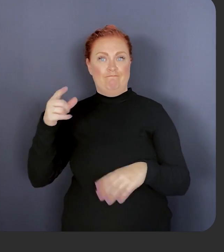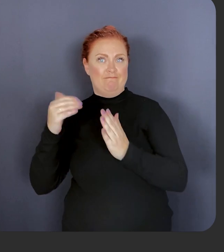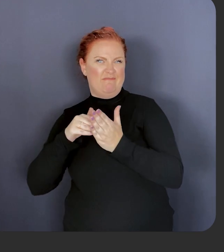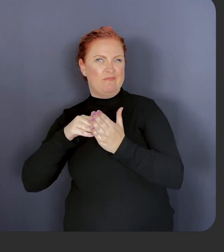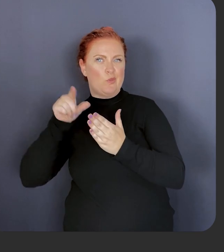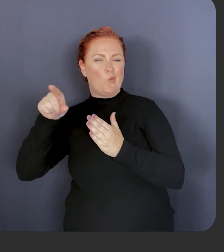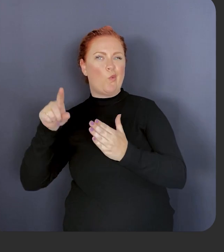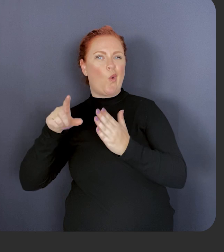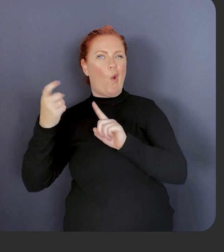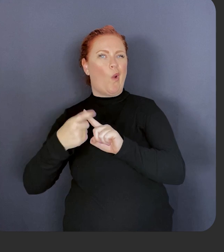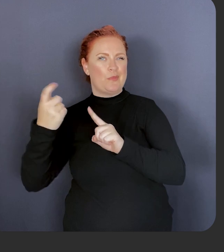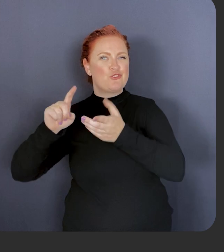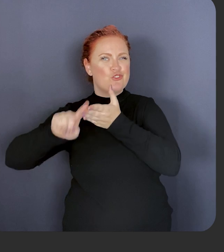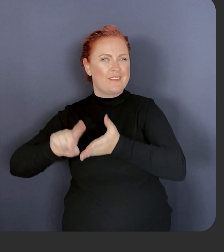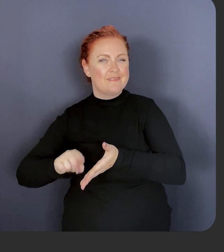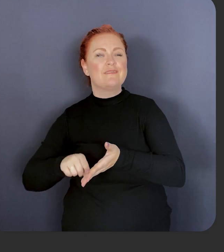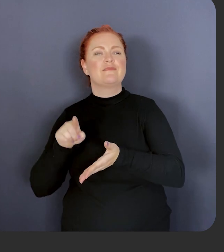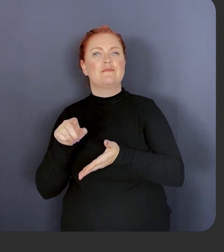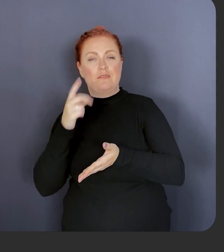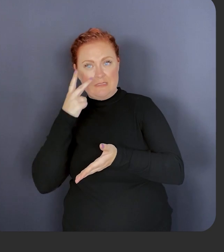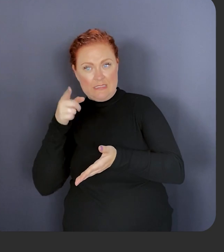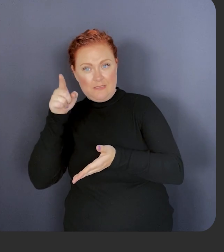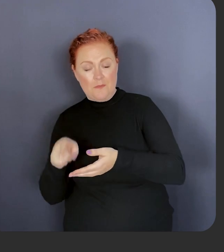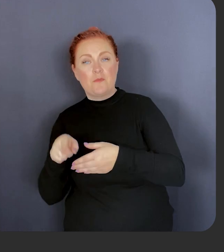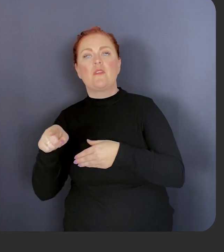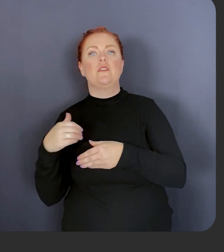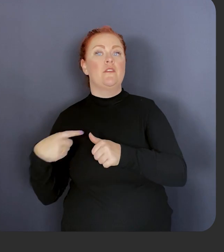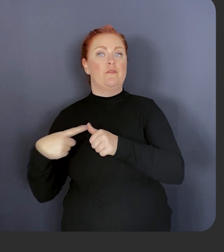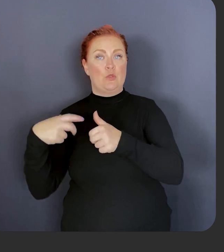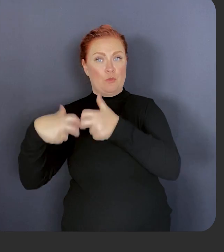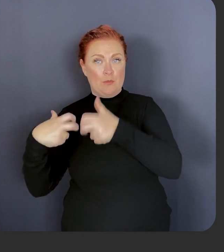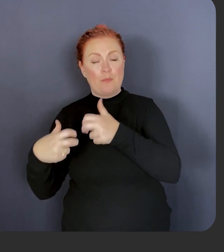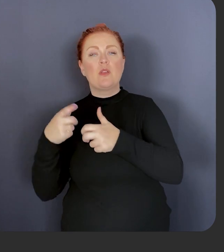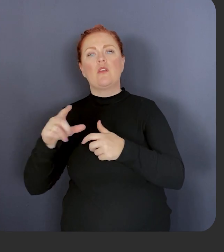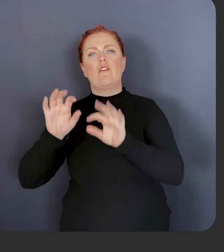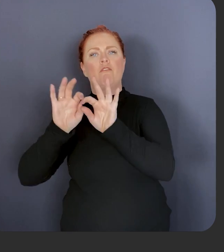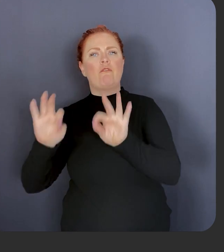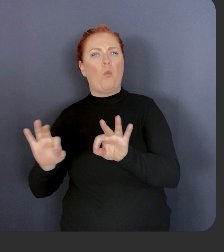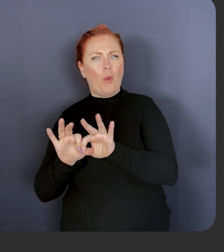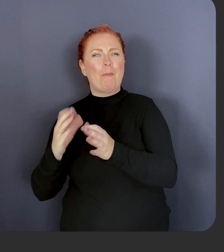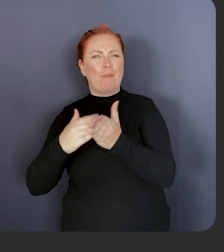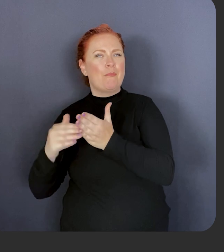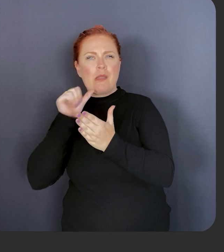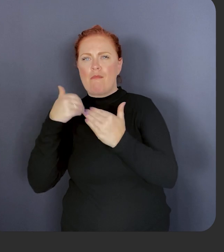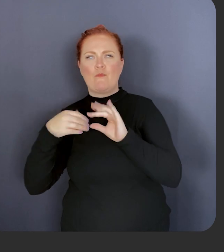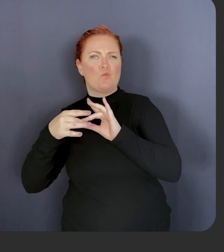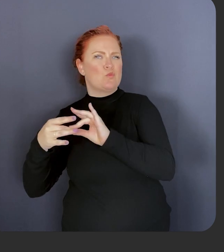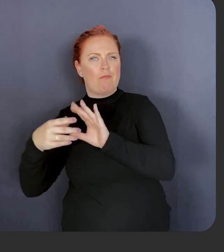If we go in, we can see that here, the first issue we have is form element does not have associated label.